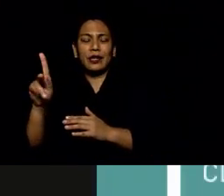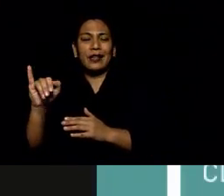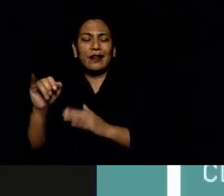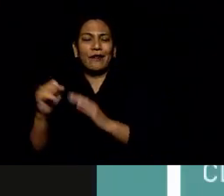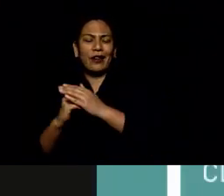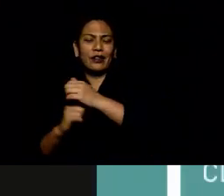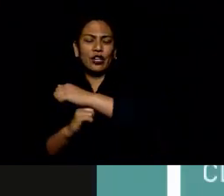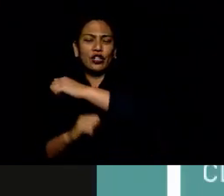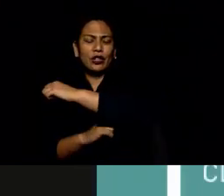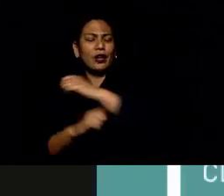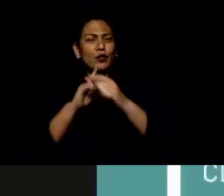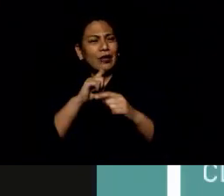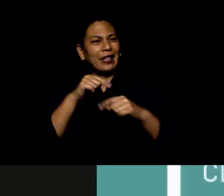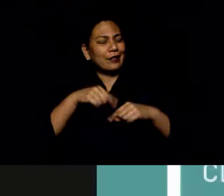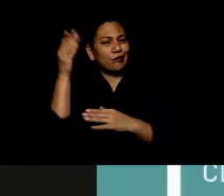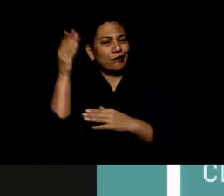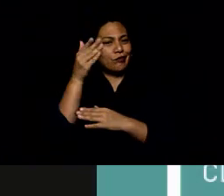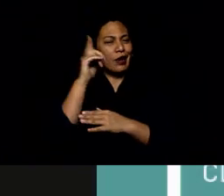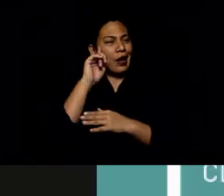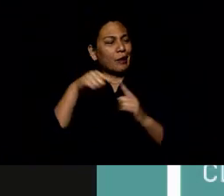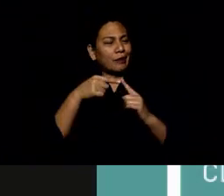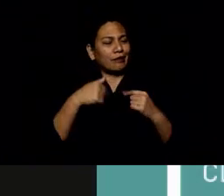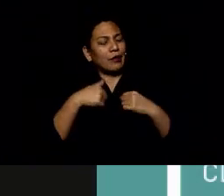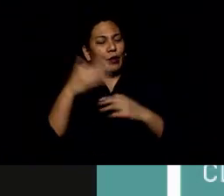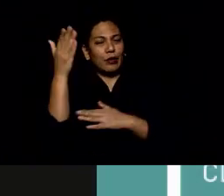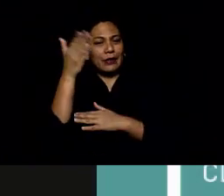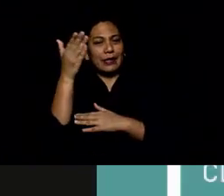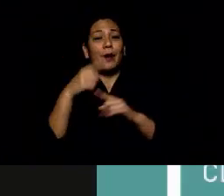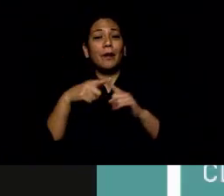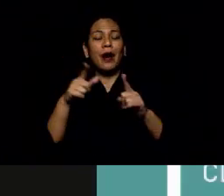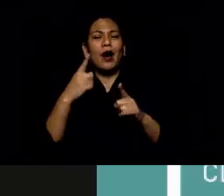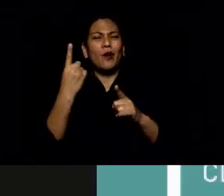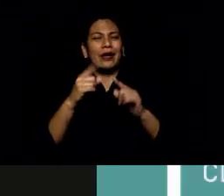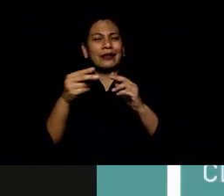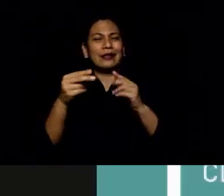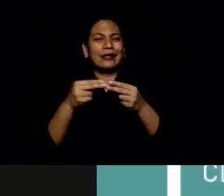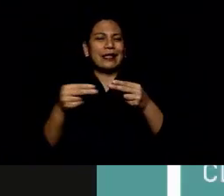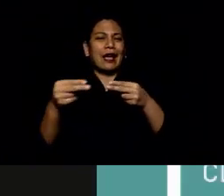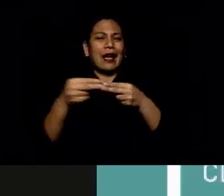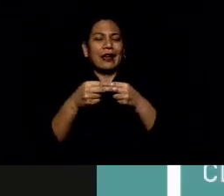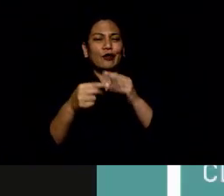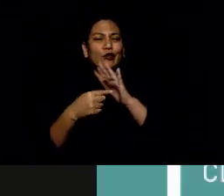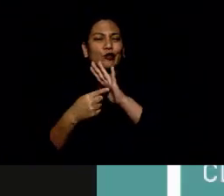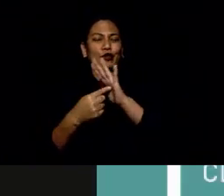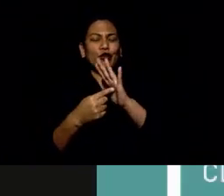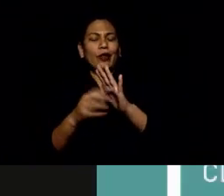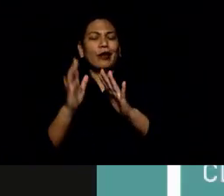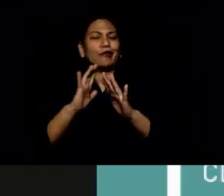Um, slide from work I've done for the foundation where I summarized all the